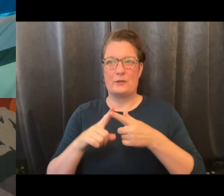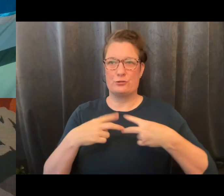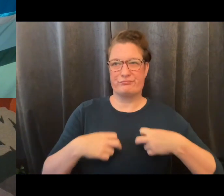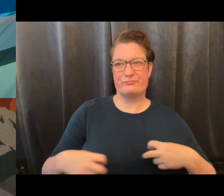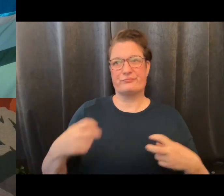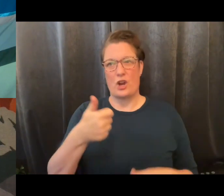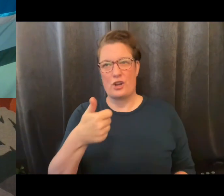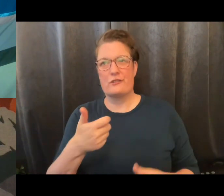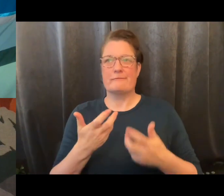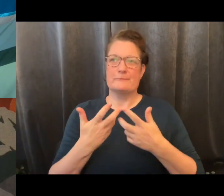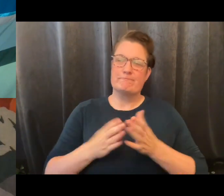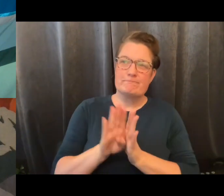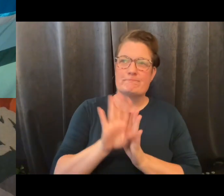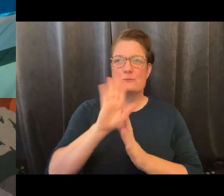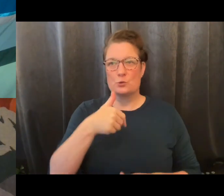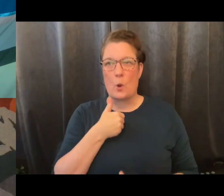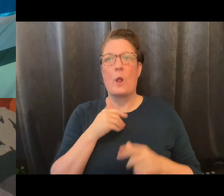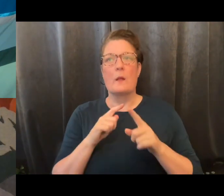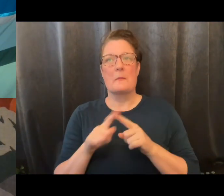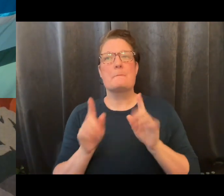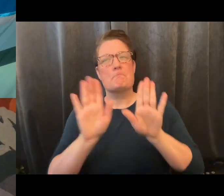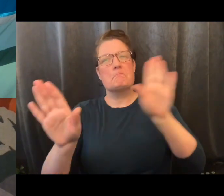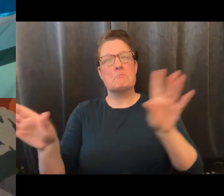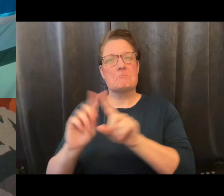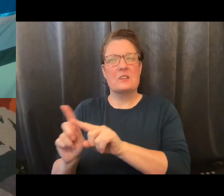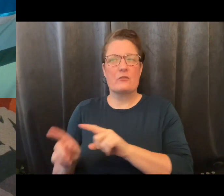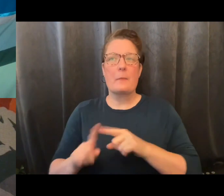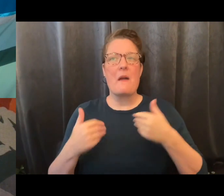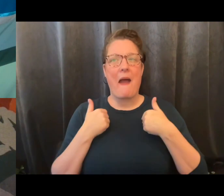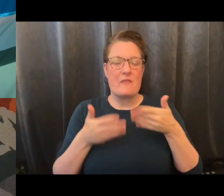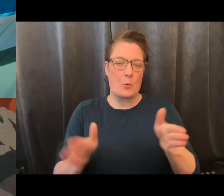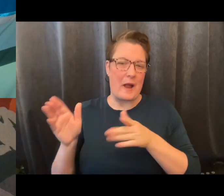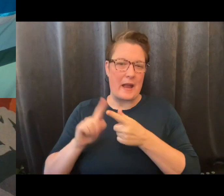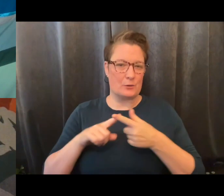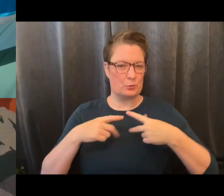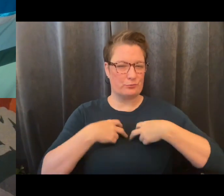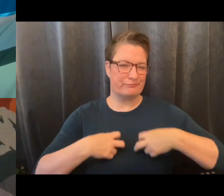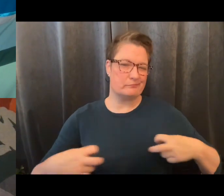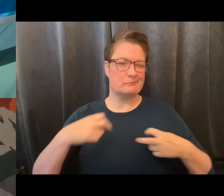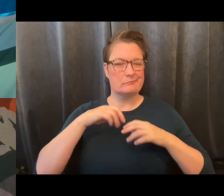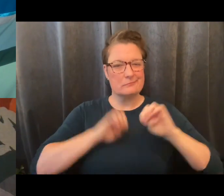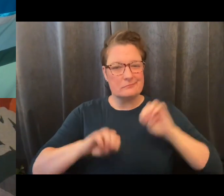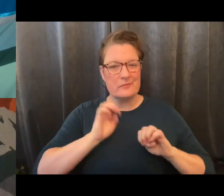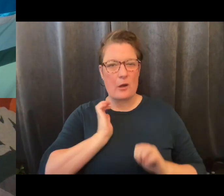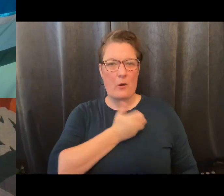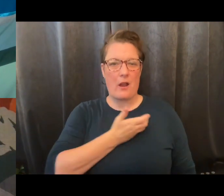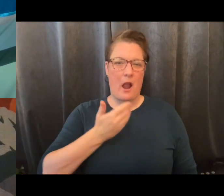doing soul accounting in our lives already, and you created kind of a, a little, I don't know, is it a guidebook?